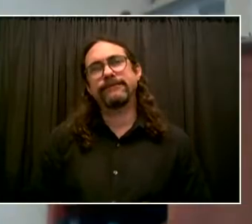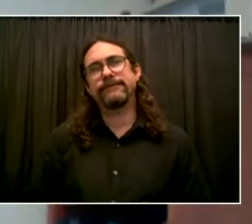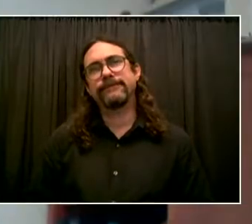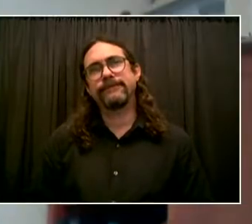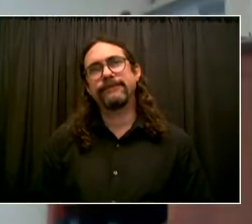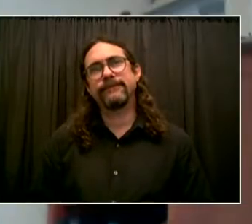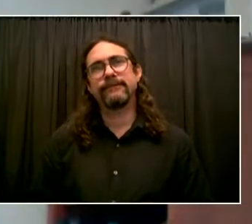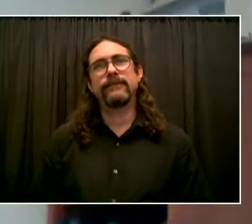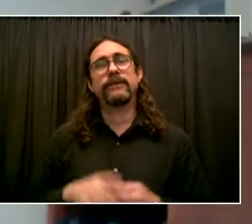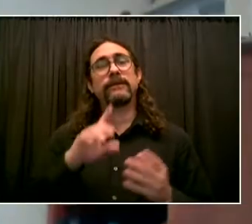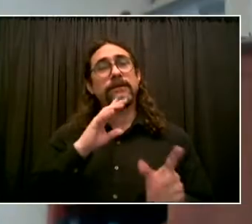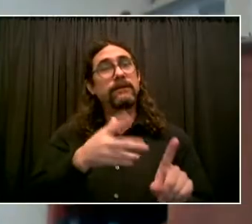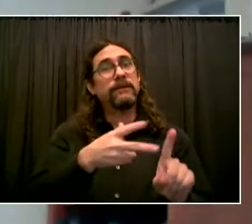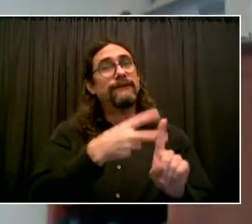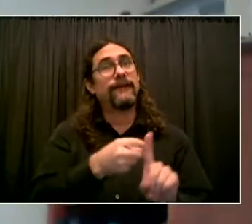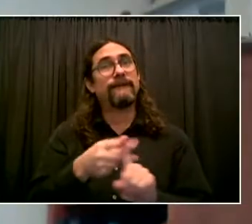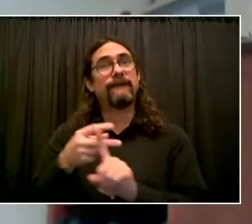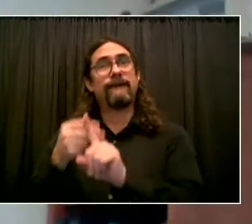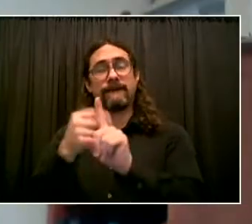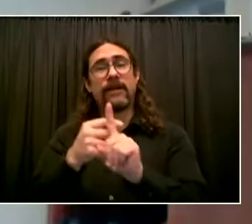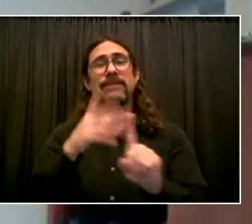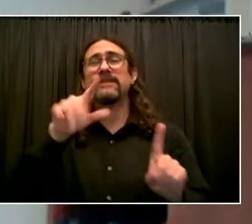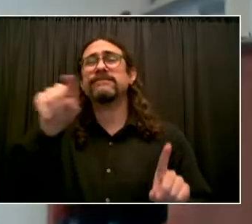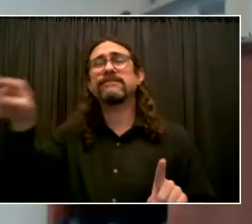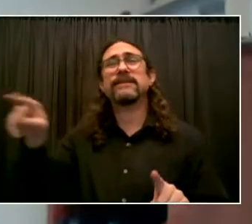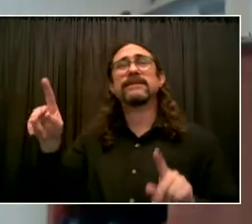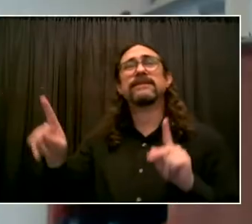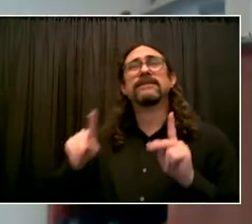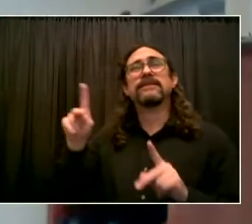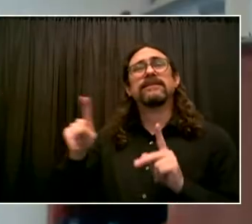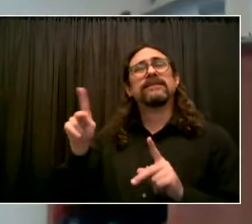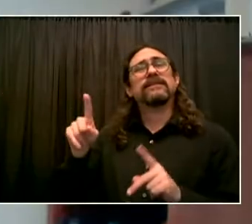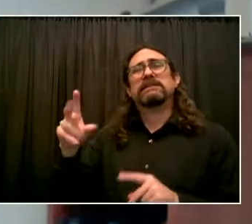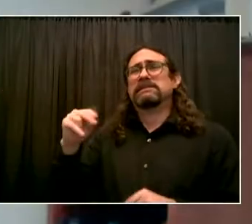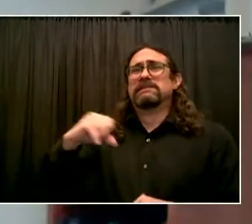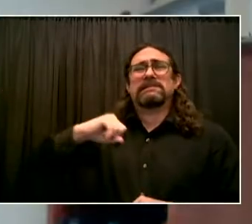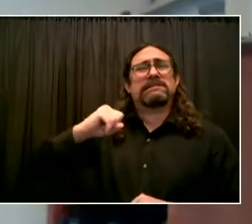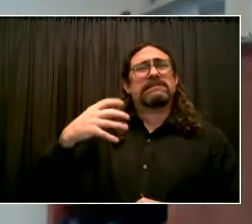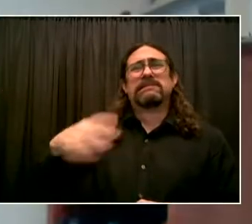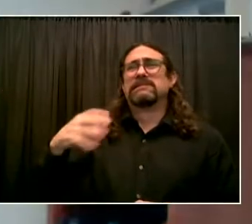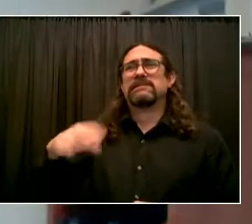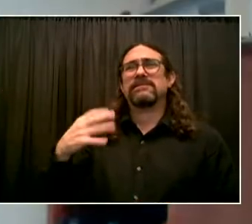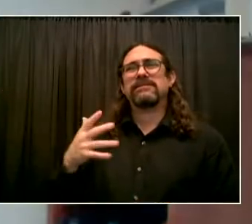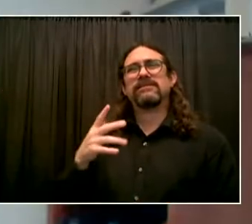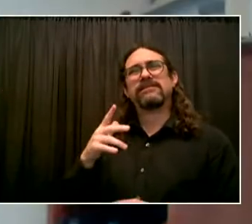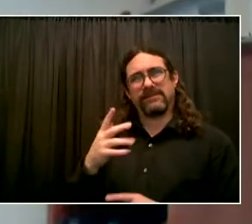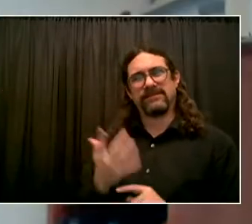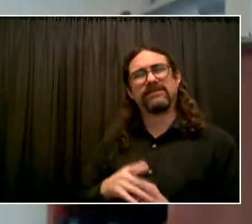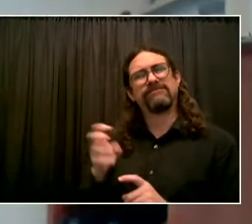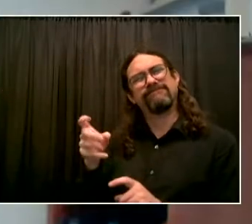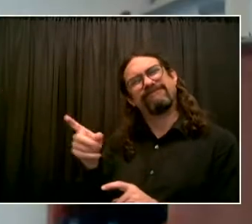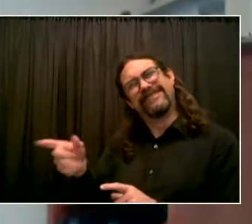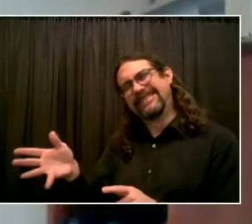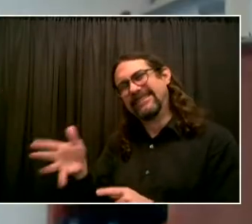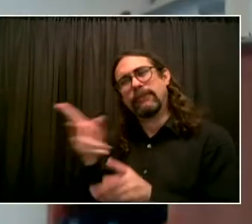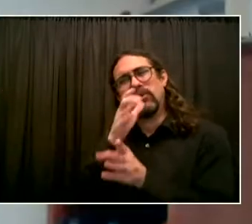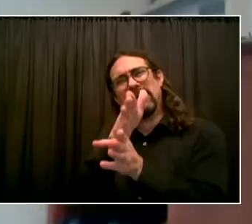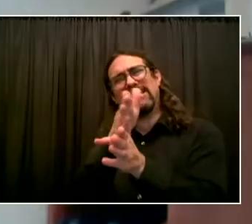COMMISSIONER HAVE SAID, MANDATES HAVE PROVEN VERY EFFECTIVE, EVEN AMONG TE HMOST RESISTANT GROUPS , THEY HAVE DRAMATICALLY INCREASED THE NUMBER OF PEOPLE